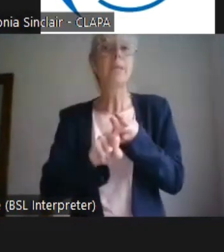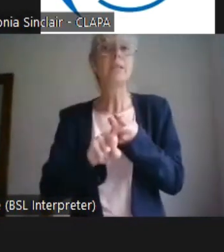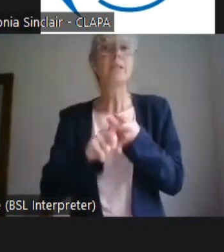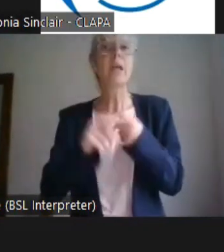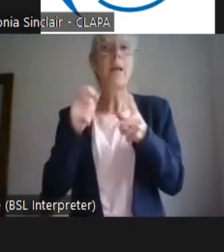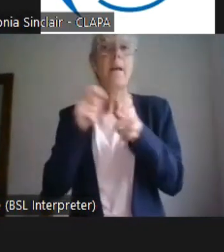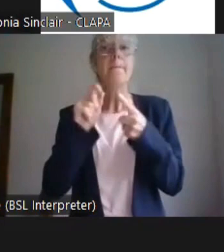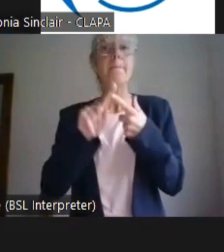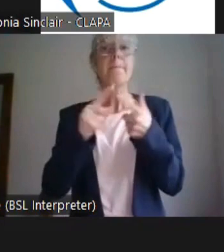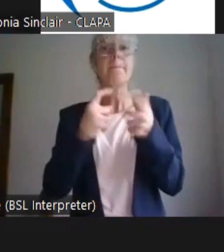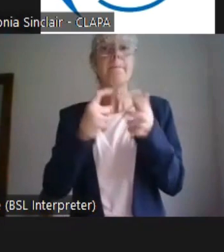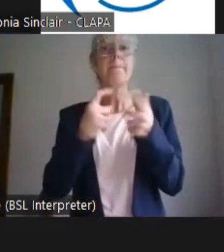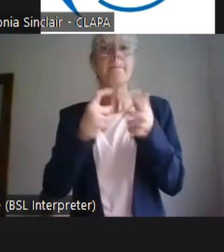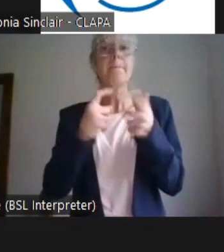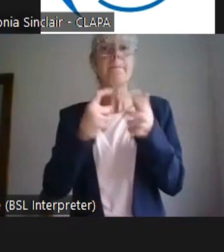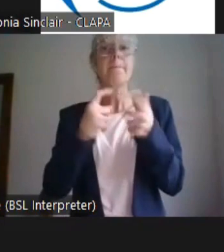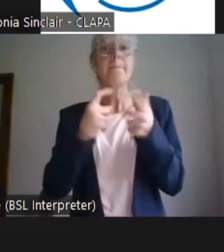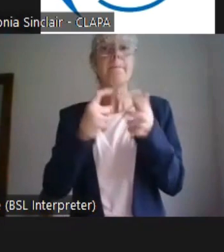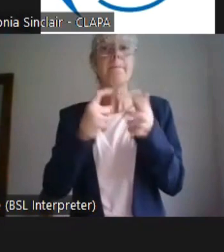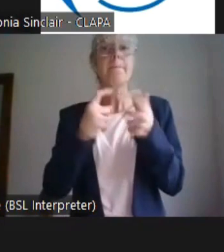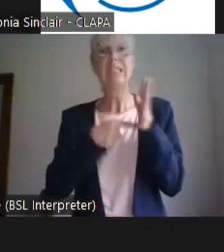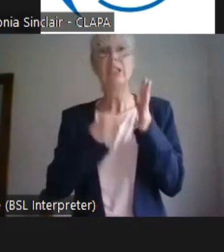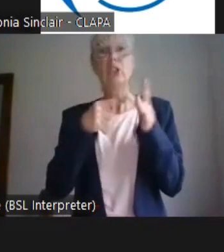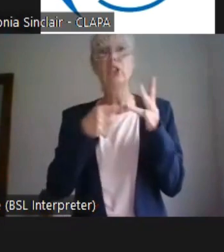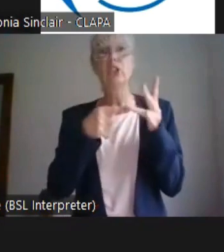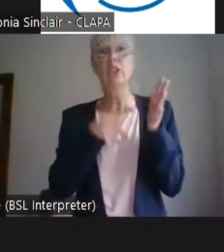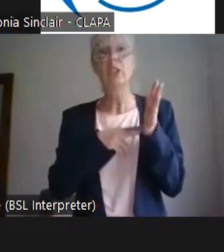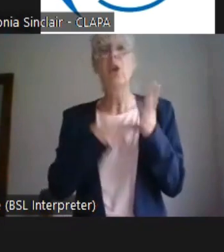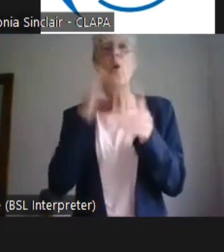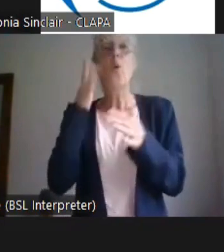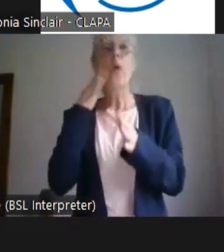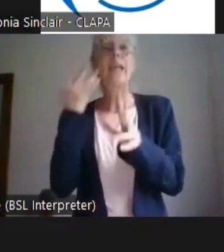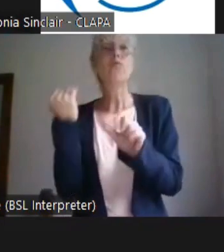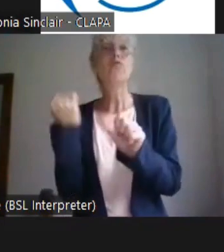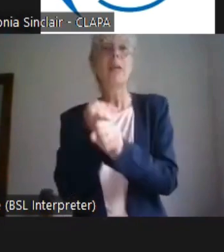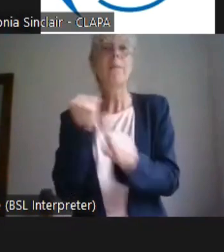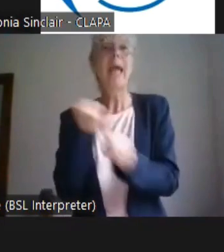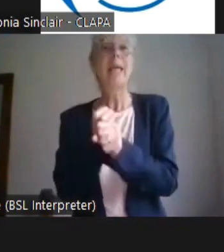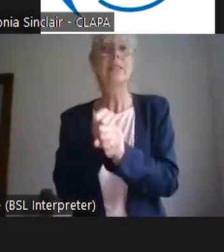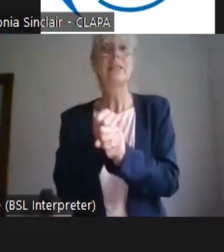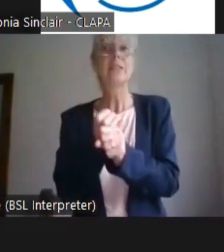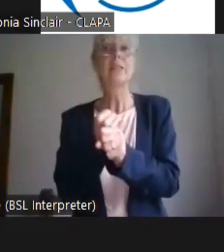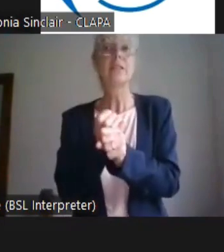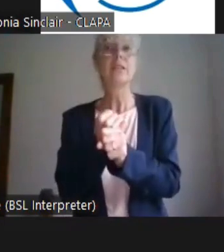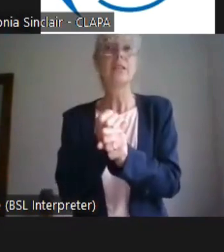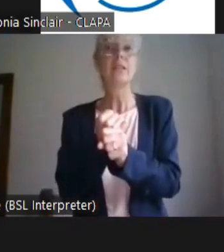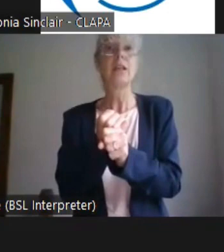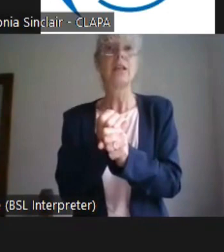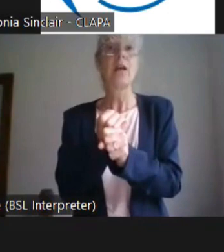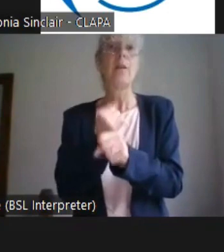um when that was repaired I lost an awful lot appearing in that ear